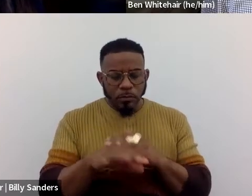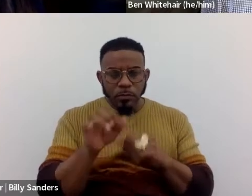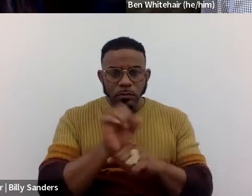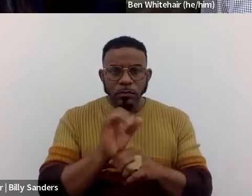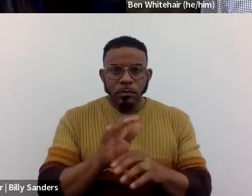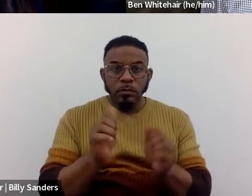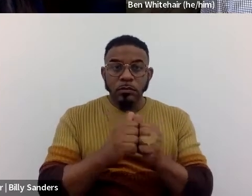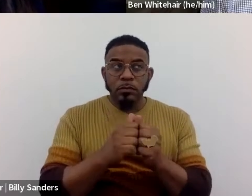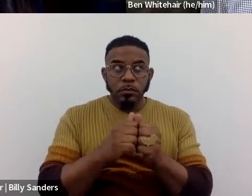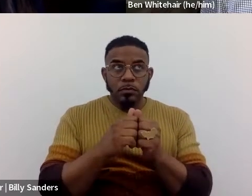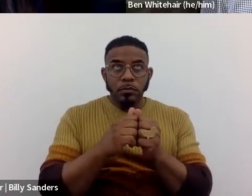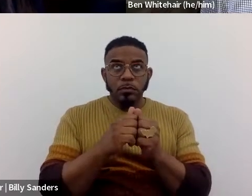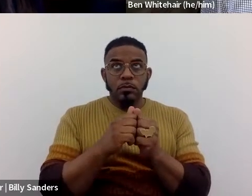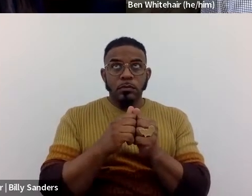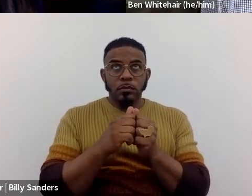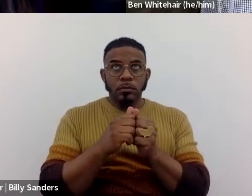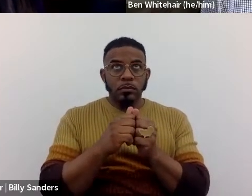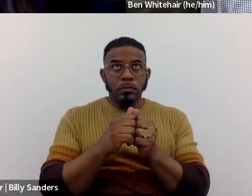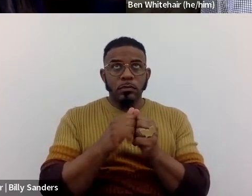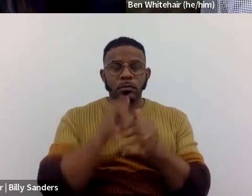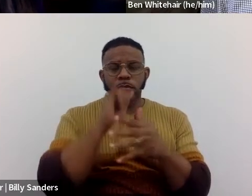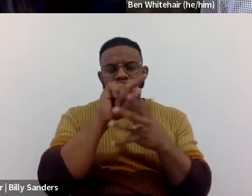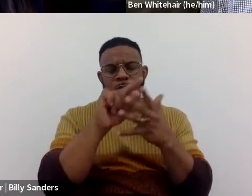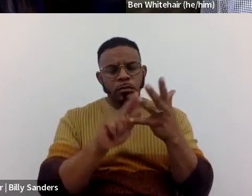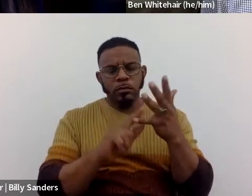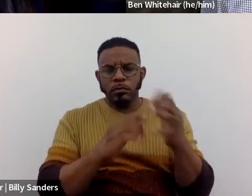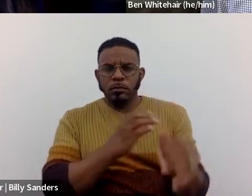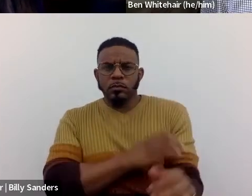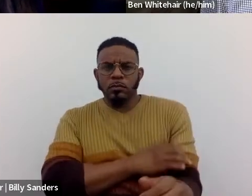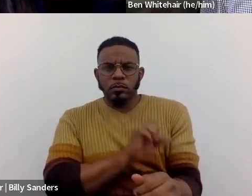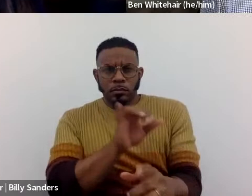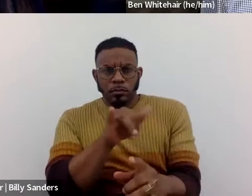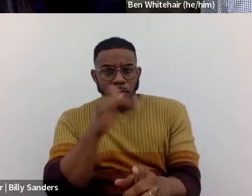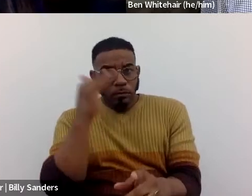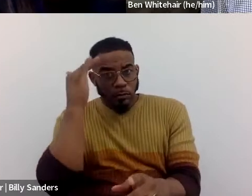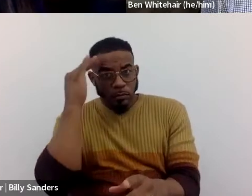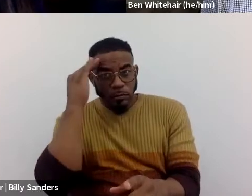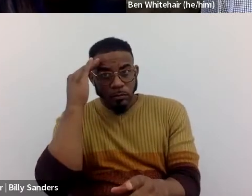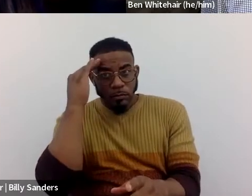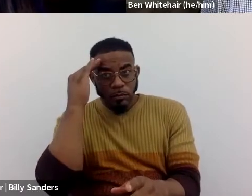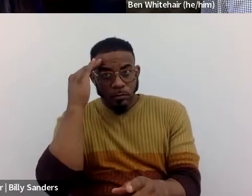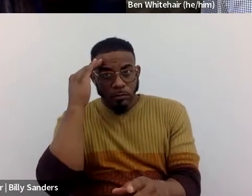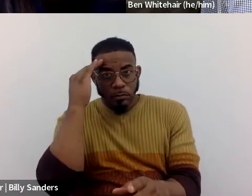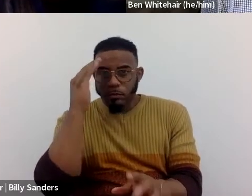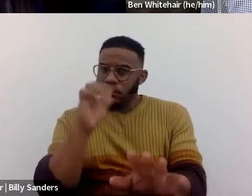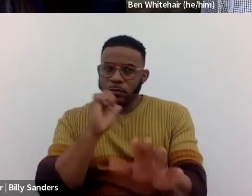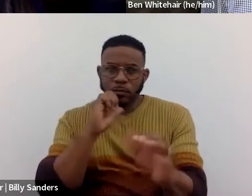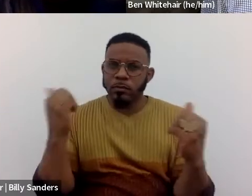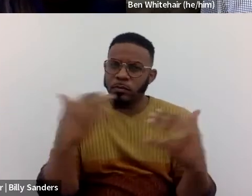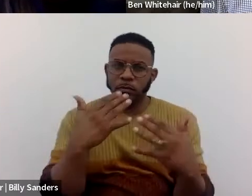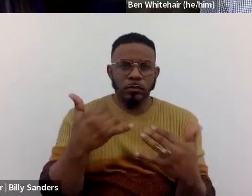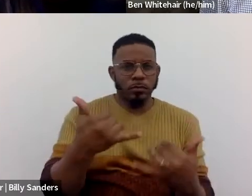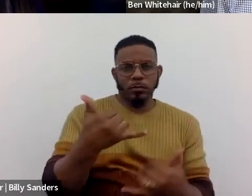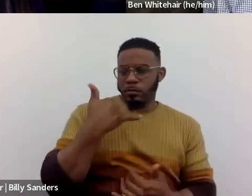with all of the power of that knowledge. Don't be afraid to call us,